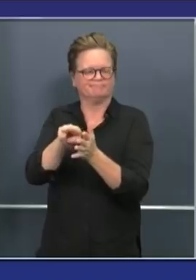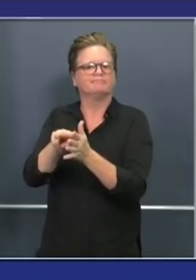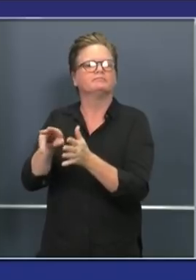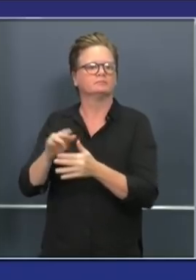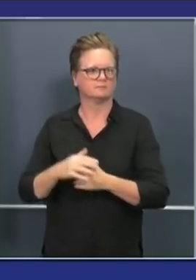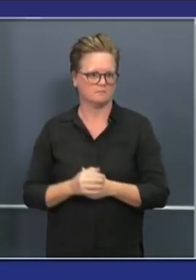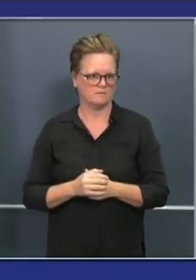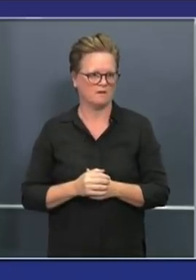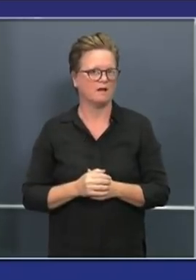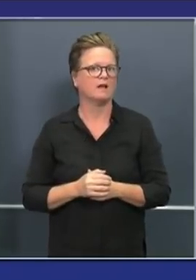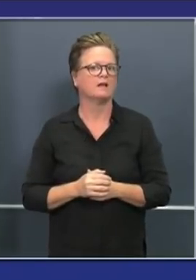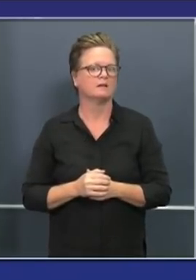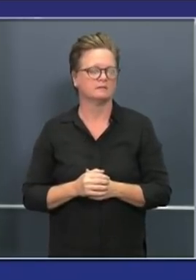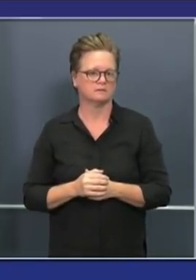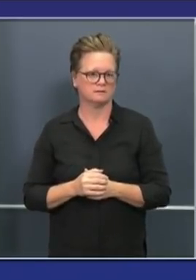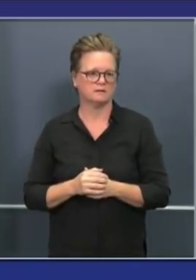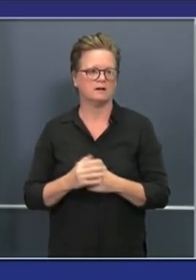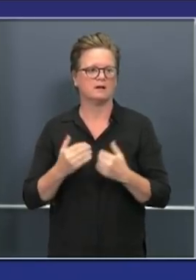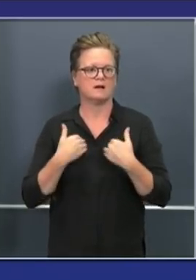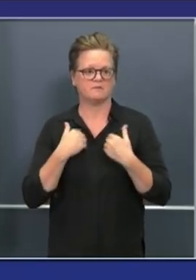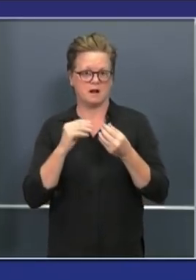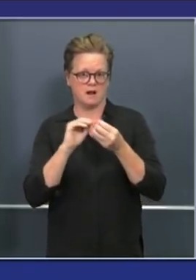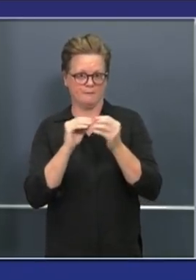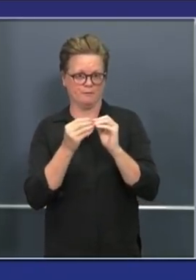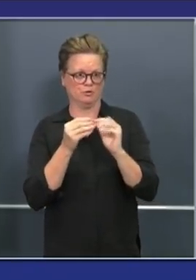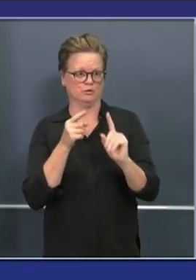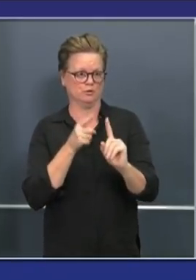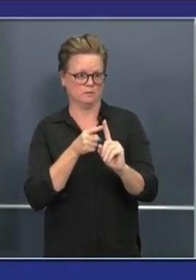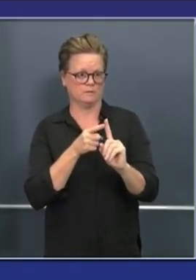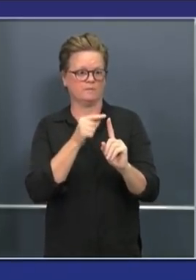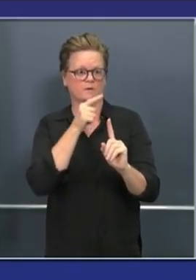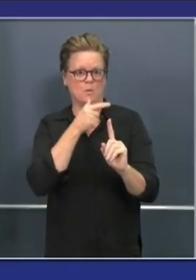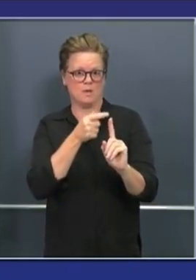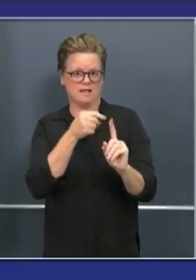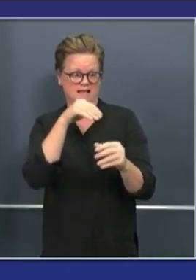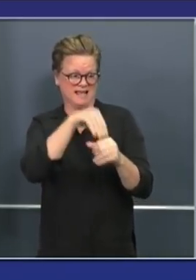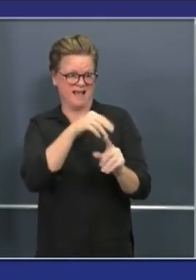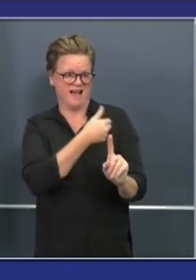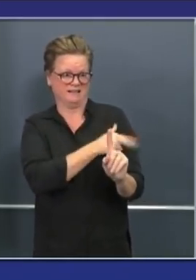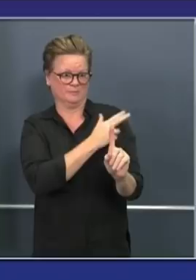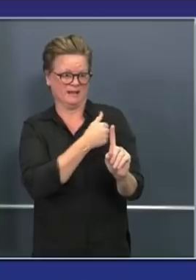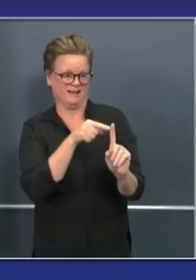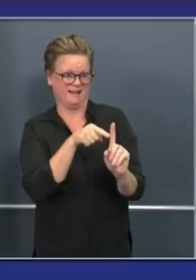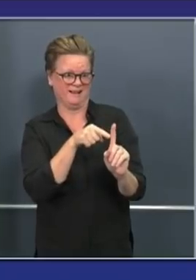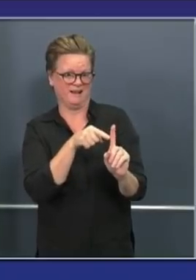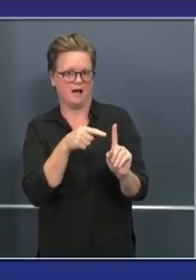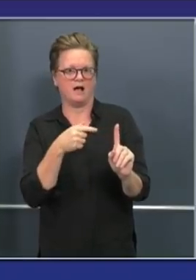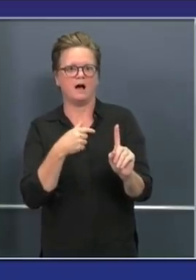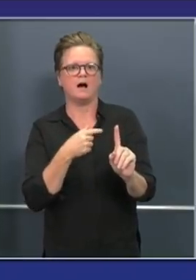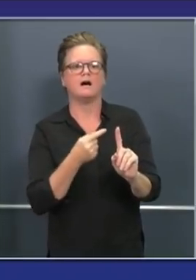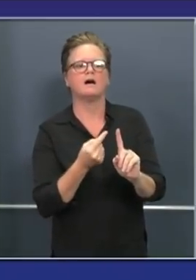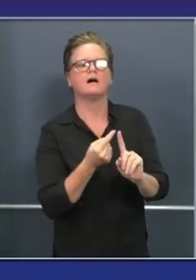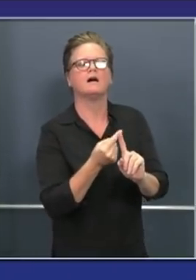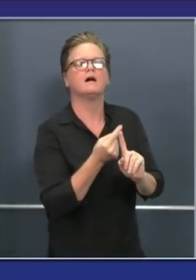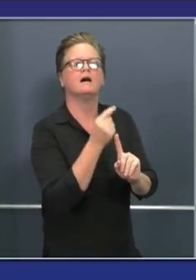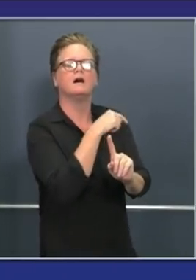YOU'RE LOOKING AT LESS THAN 6% OF JUST OUR SURGE BED CAPACITY. THAT DOES NOT INCLUDE TOTAL NUMBER OF HOSPITAL BEDS, THAT